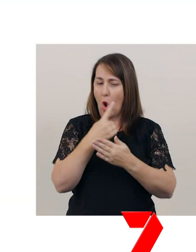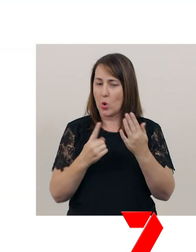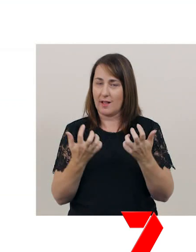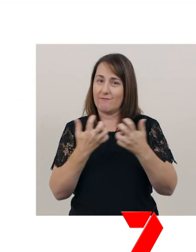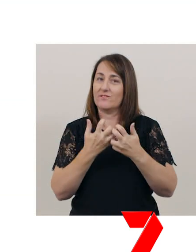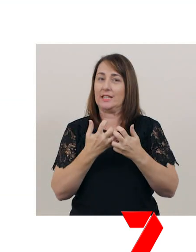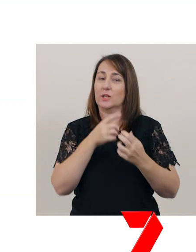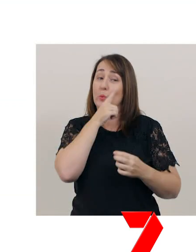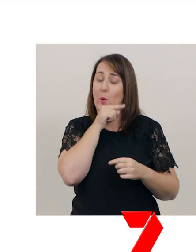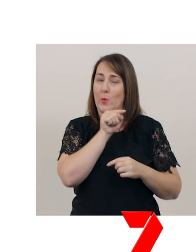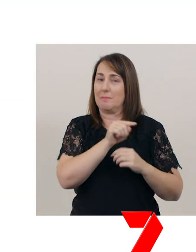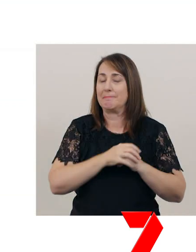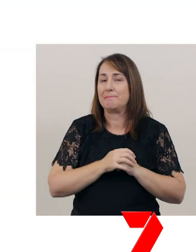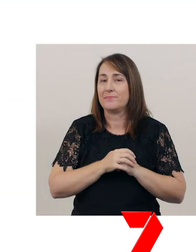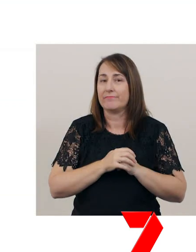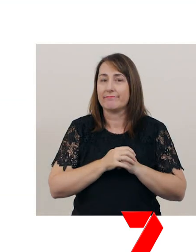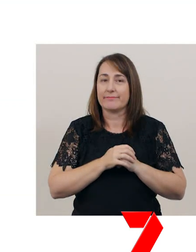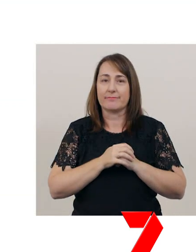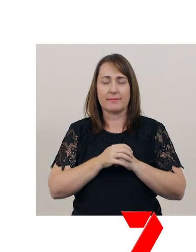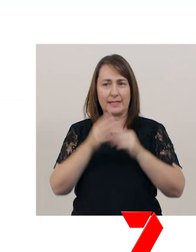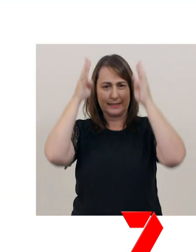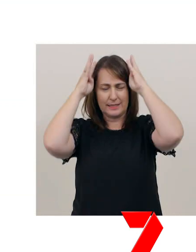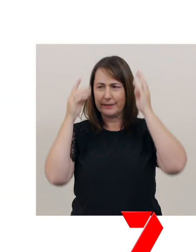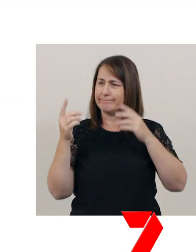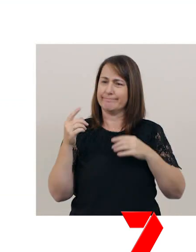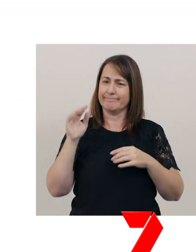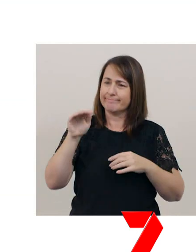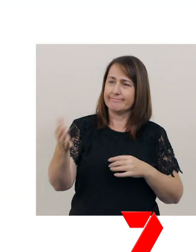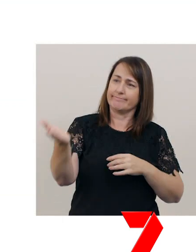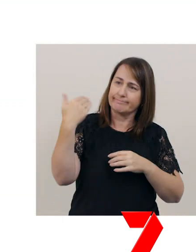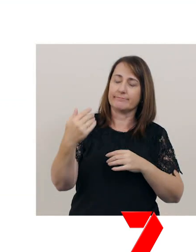The eager king called the merchant to enquire where the slipper was found,